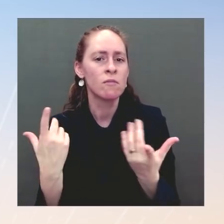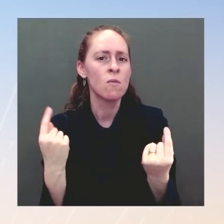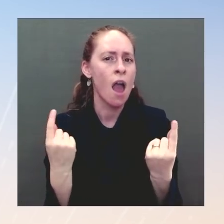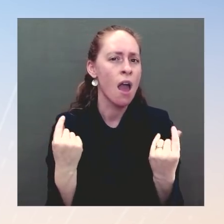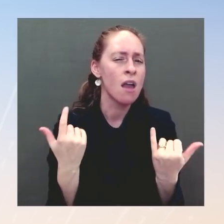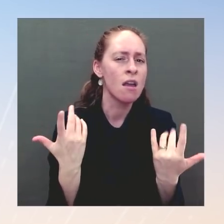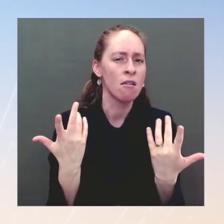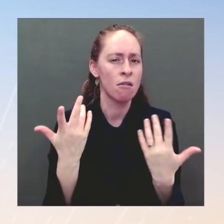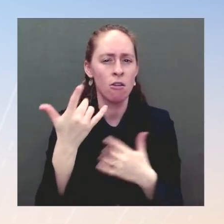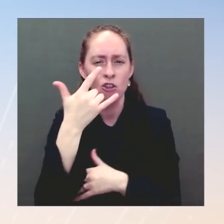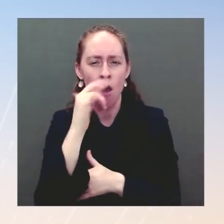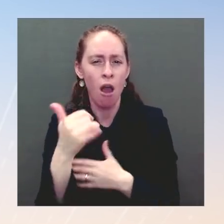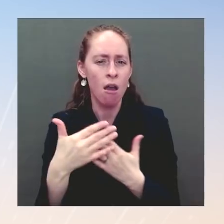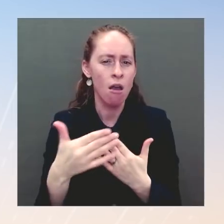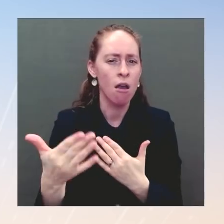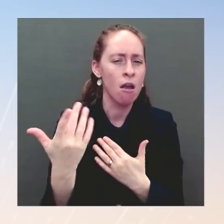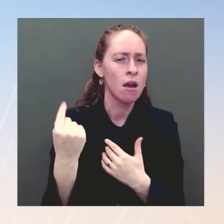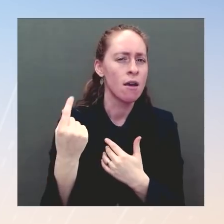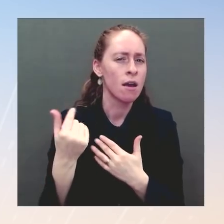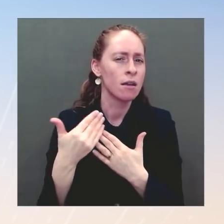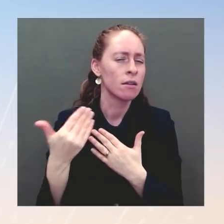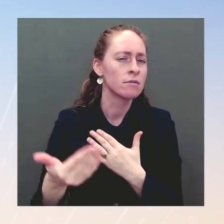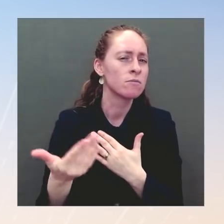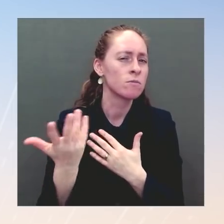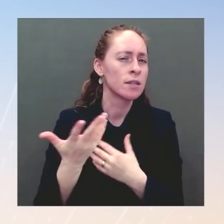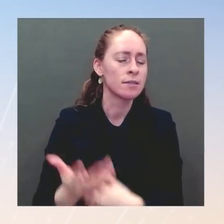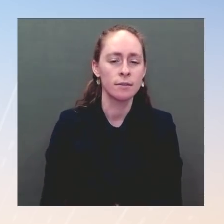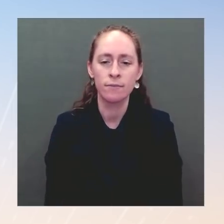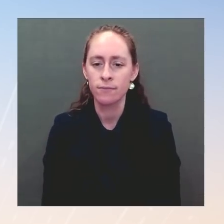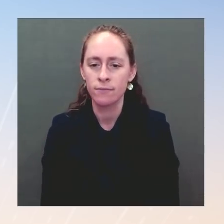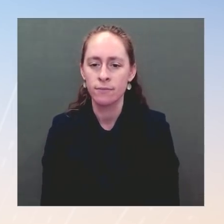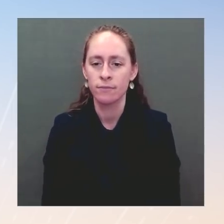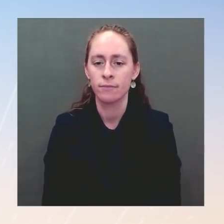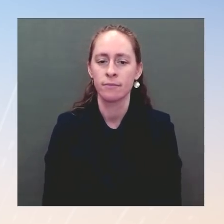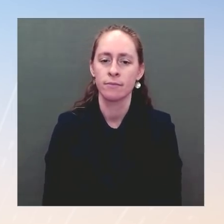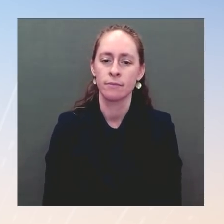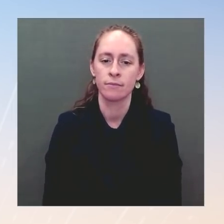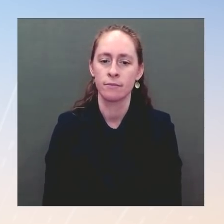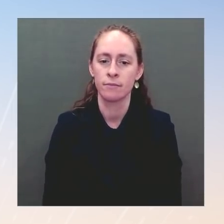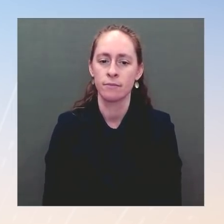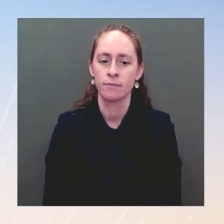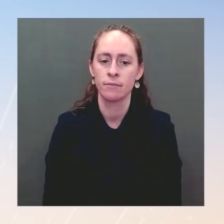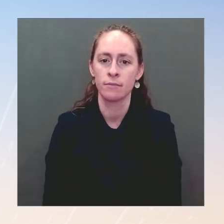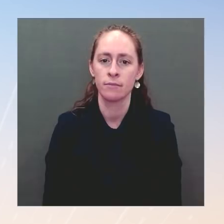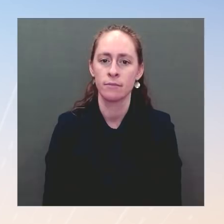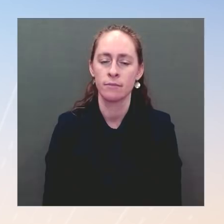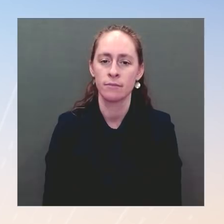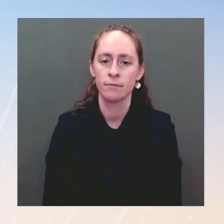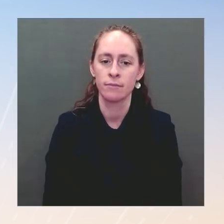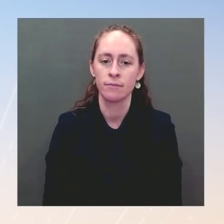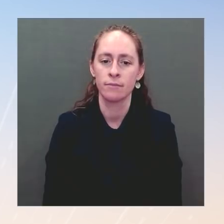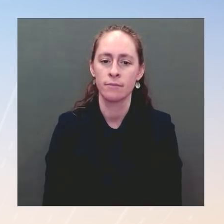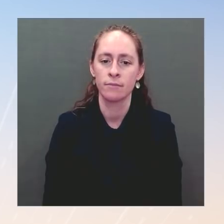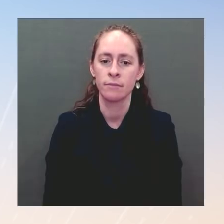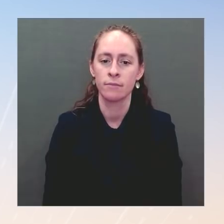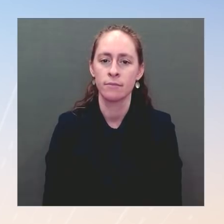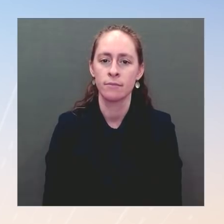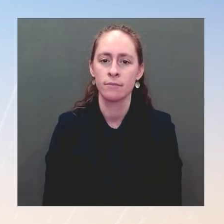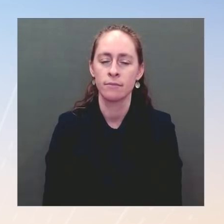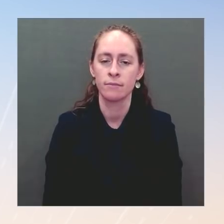Go ahead. The Press: So, a couple of questions. On this first tranche of sanctions, have what's going to be announced in that first batch been announced,